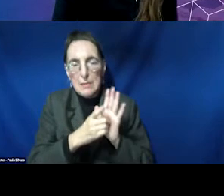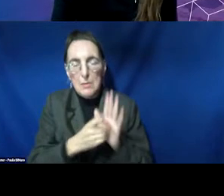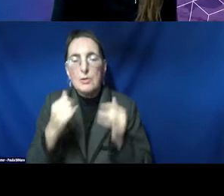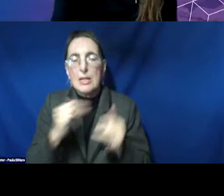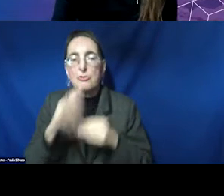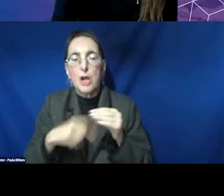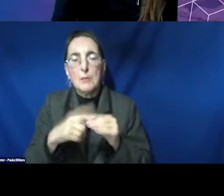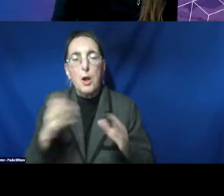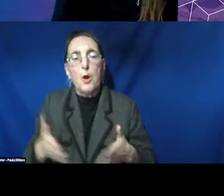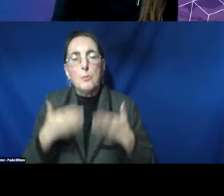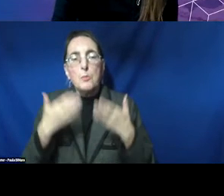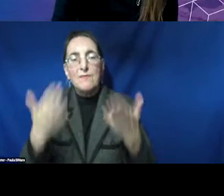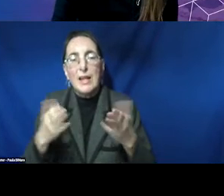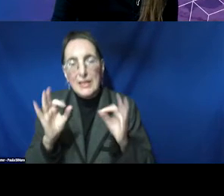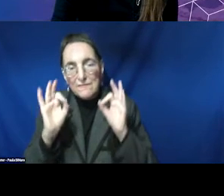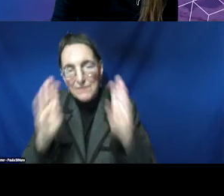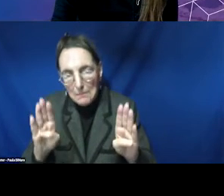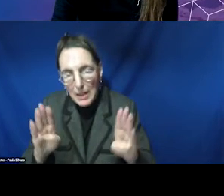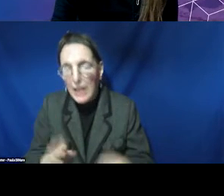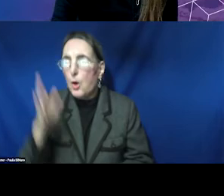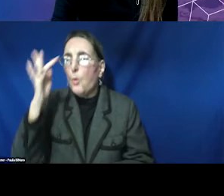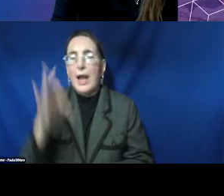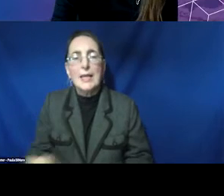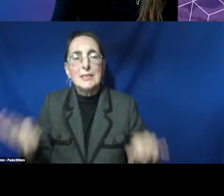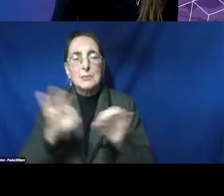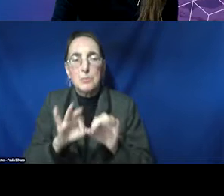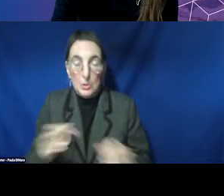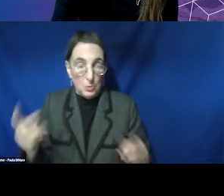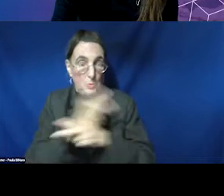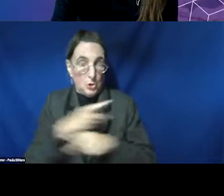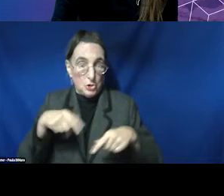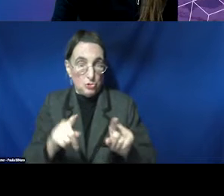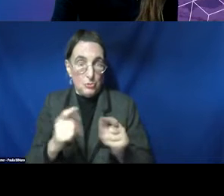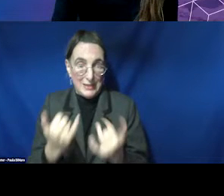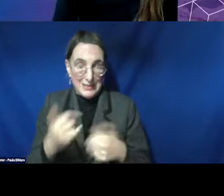and why it's important, especially during this time.